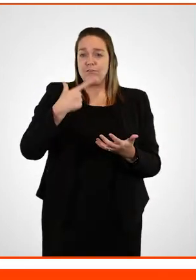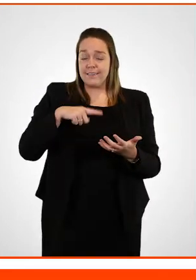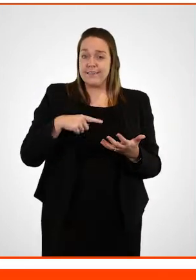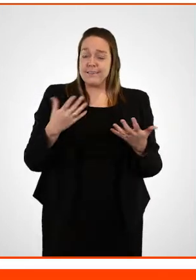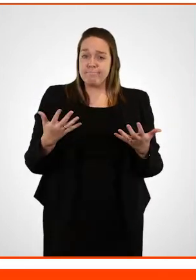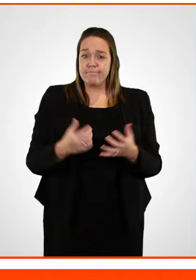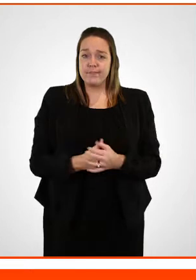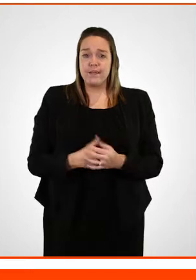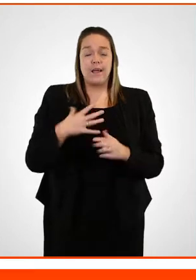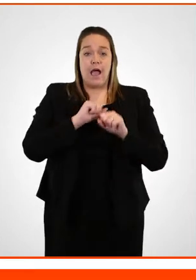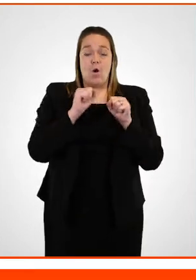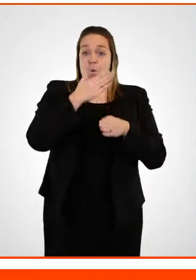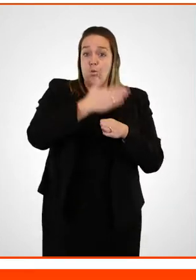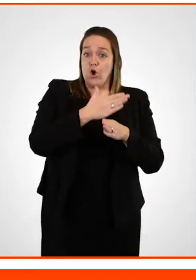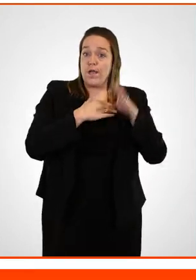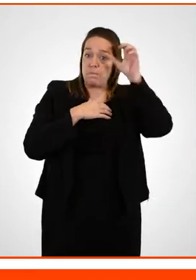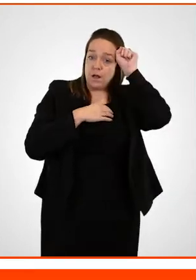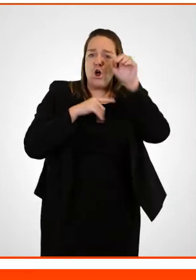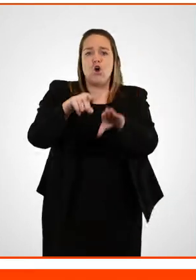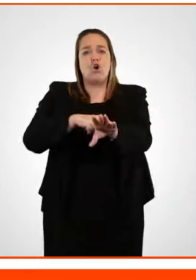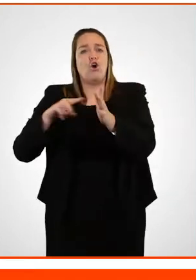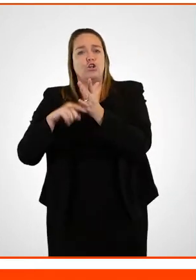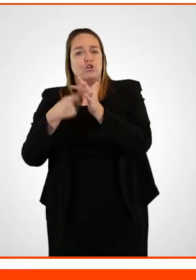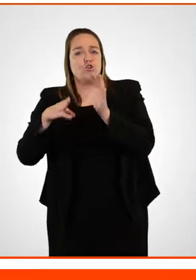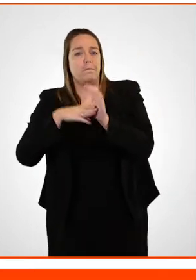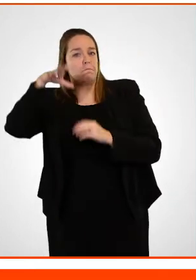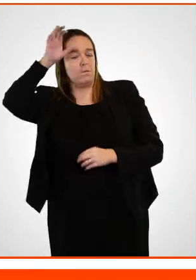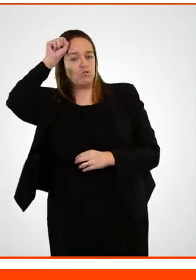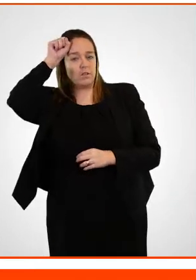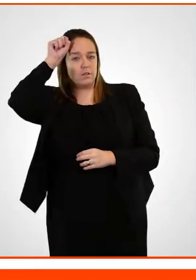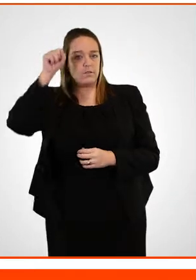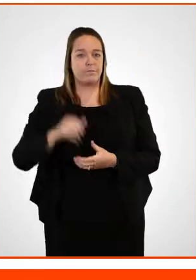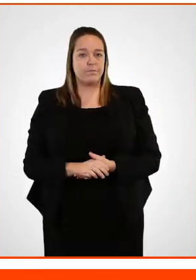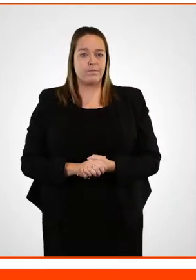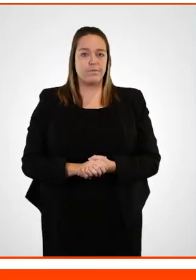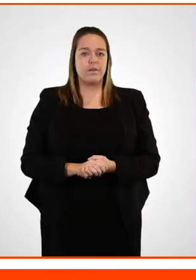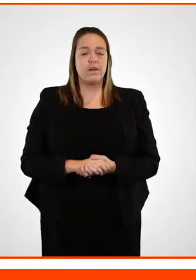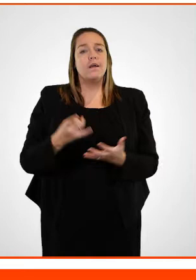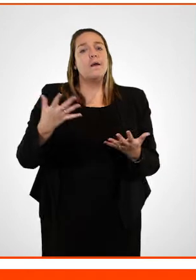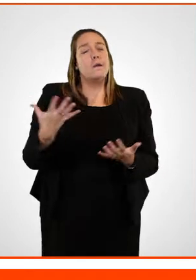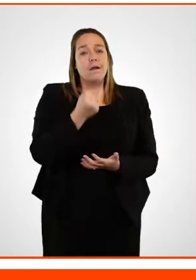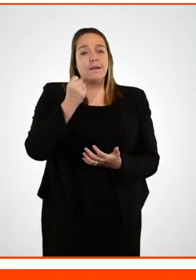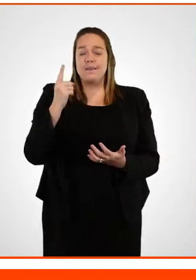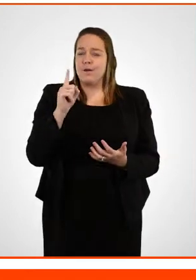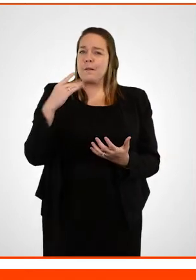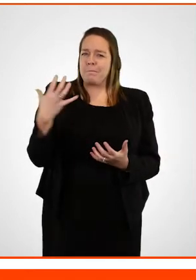our working memory and our long-term memory, that what we need to do is to be thinking about